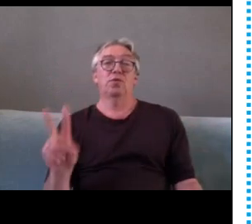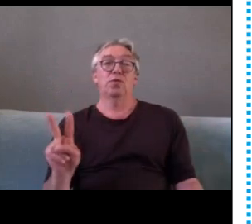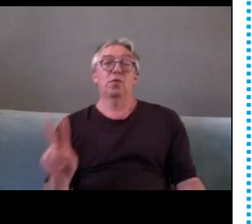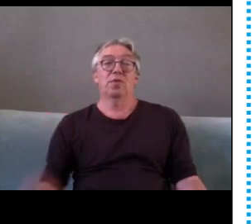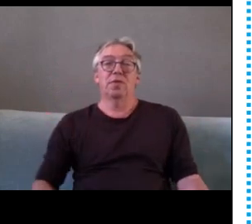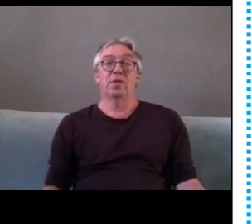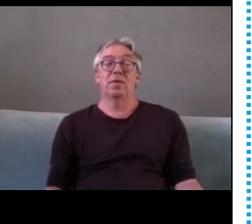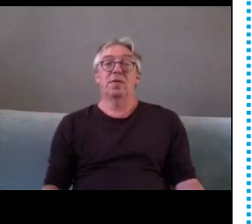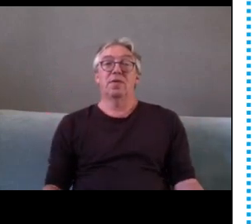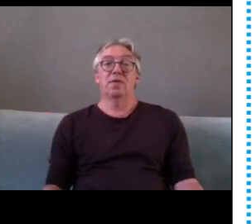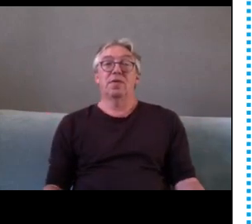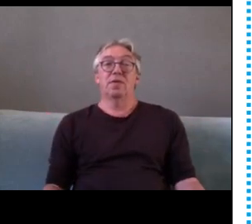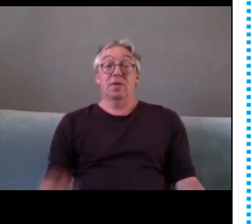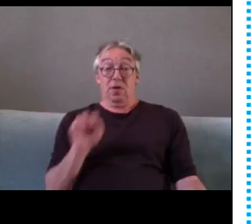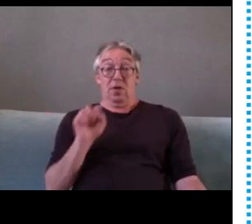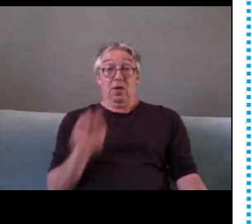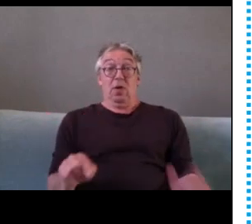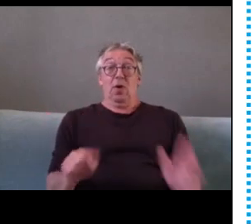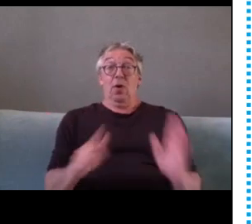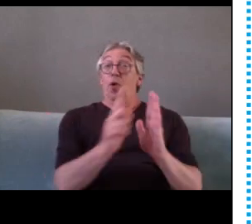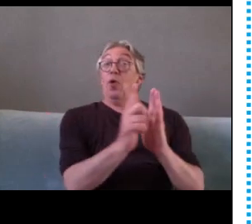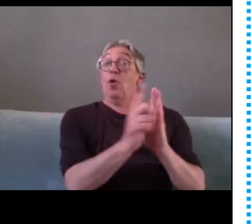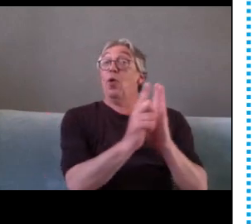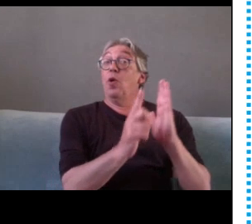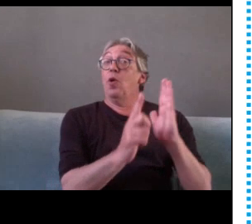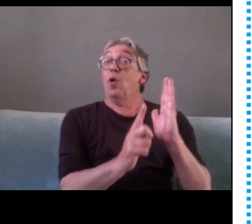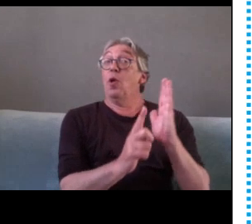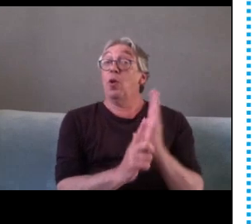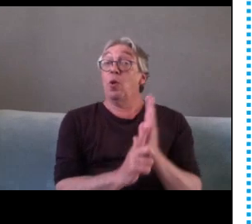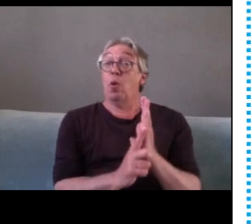of the previous telecom packets from 2009.